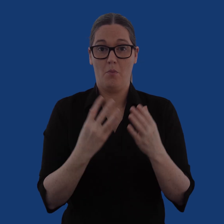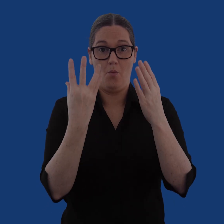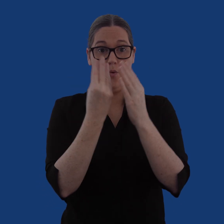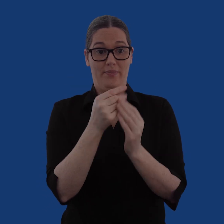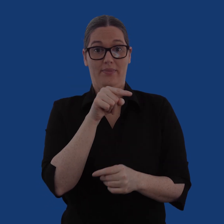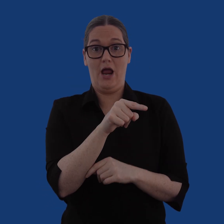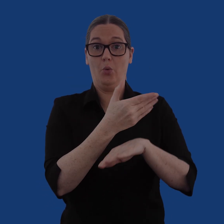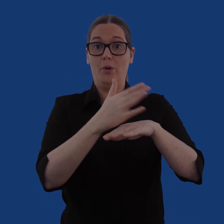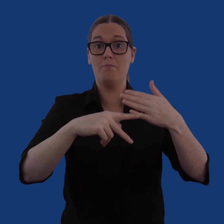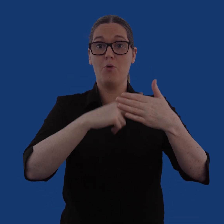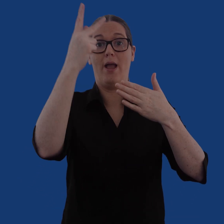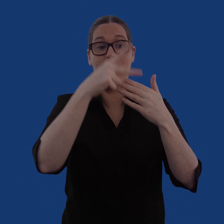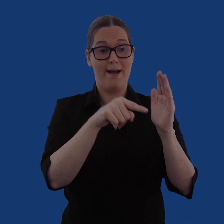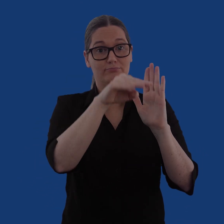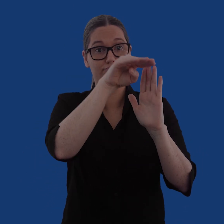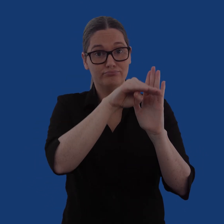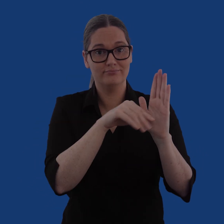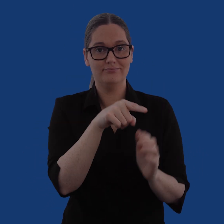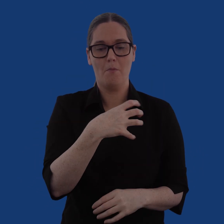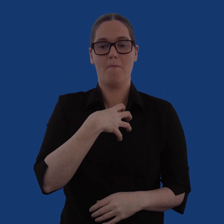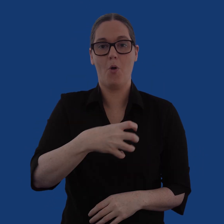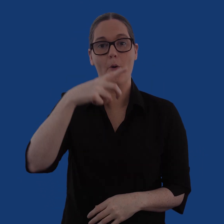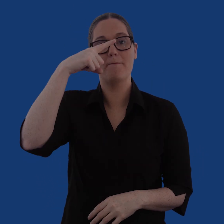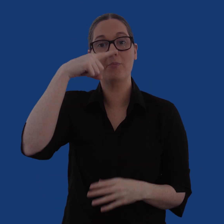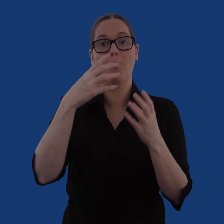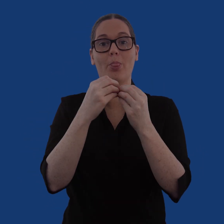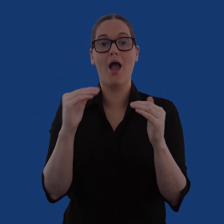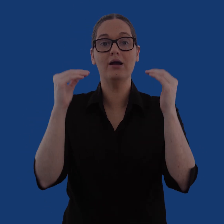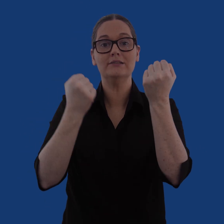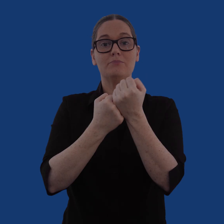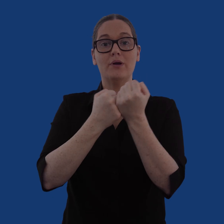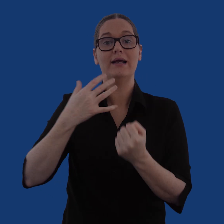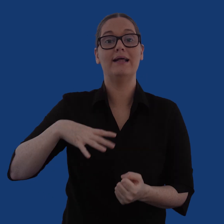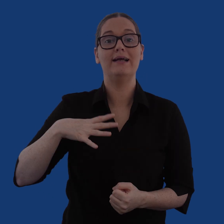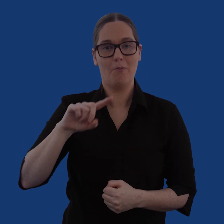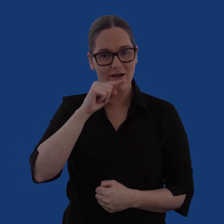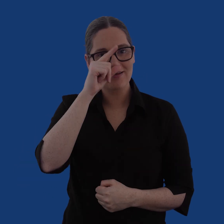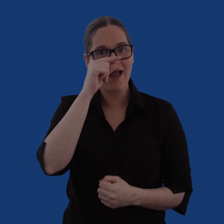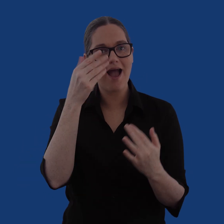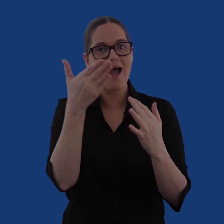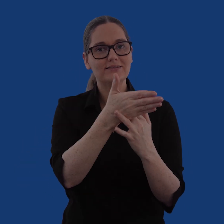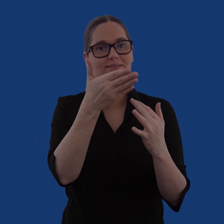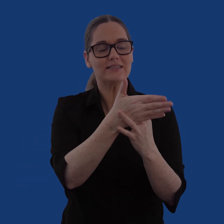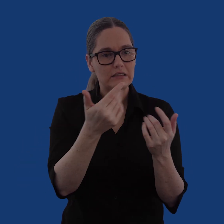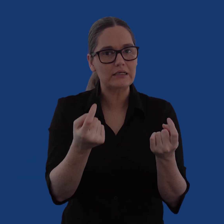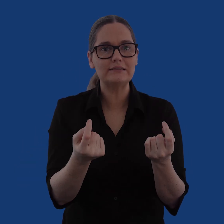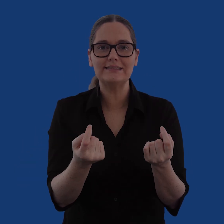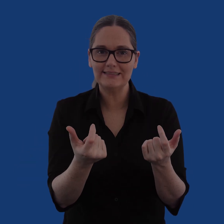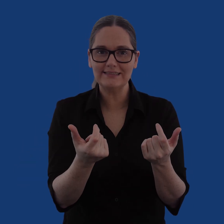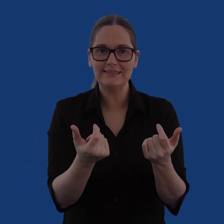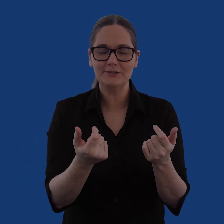With the new program rules, more people with disability with high needs will be able to access it.